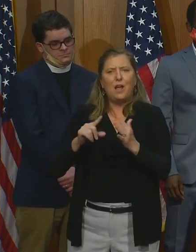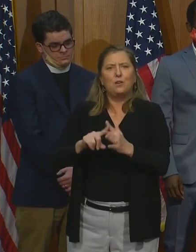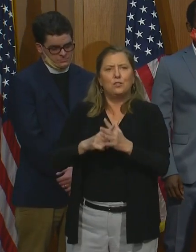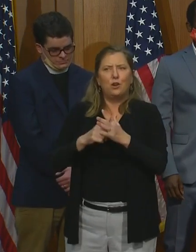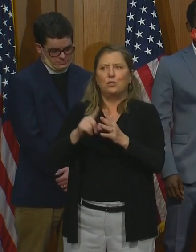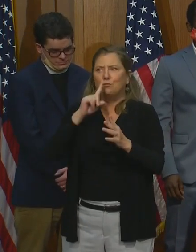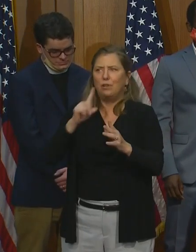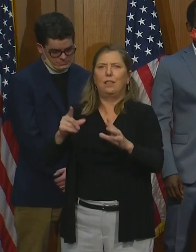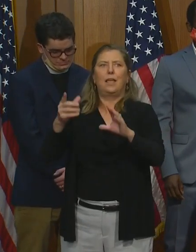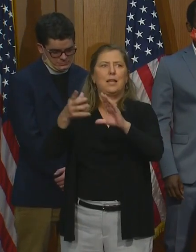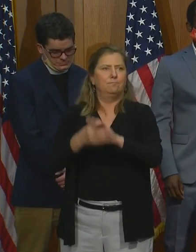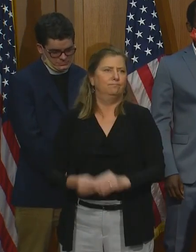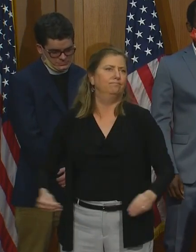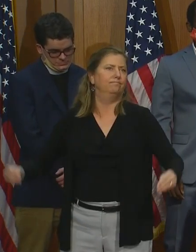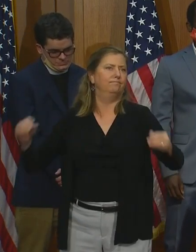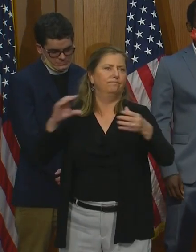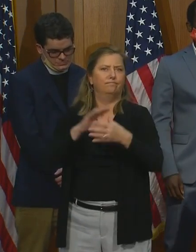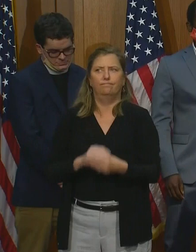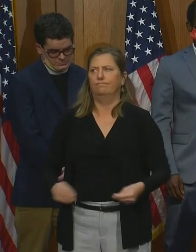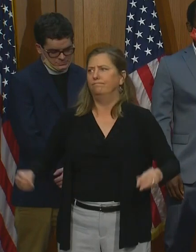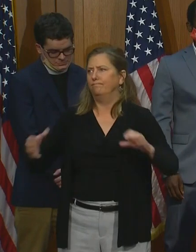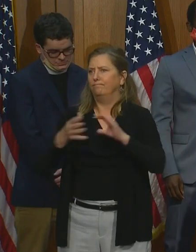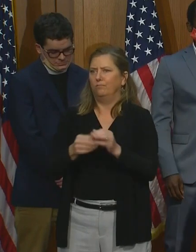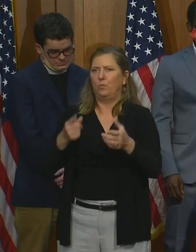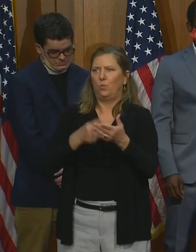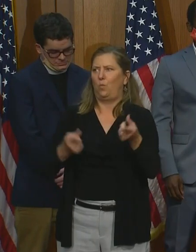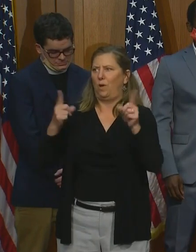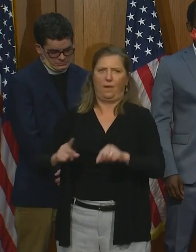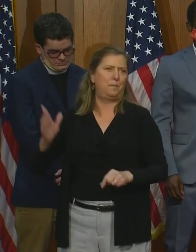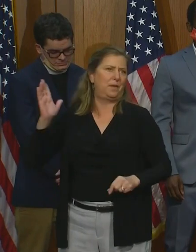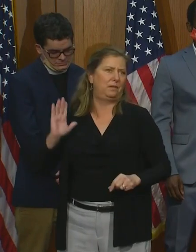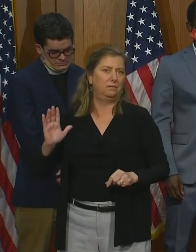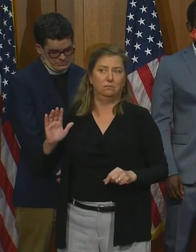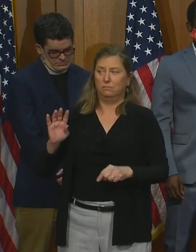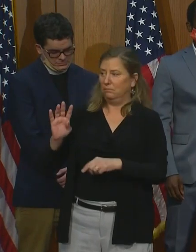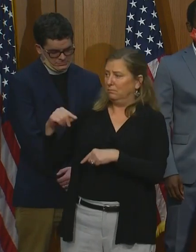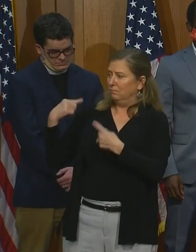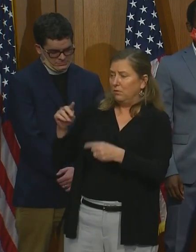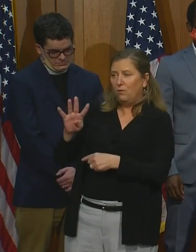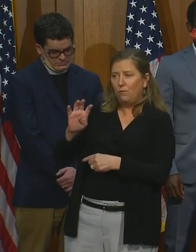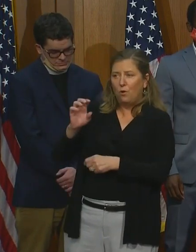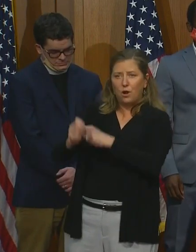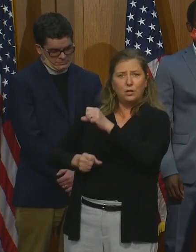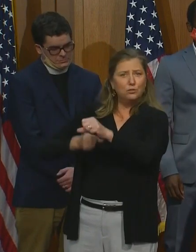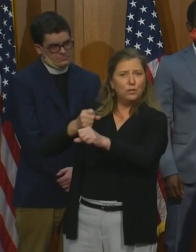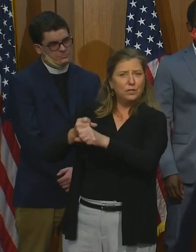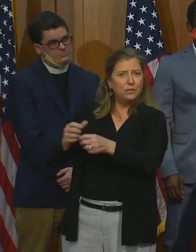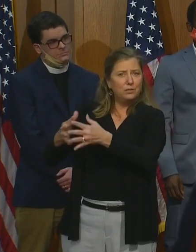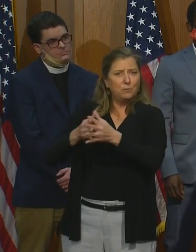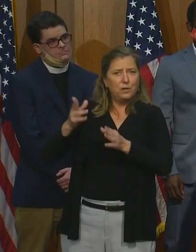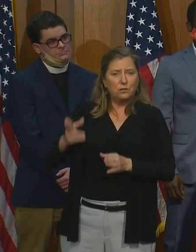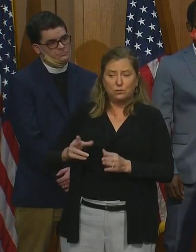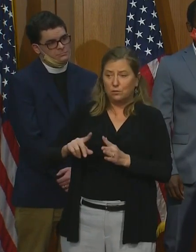ONLY JUST NOW BEGINNING TO TELL MORE FULLY. THROUGH FOUR